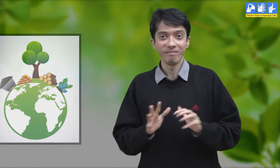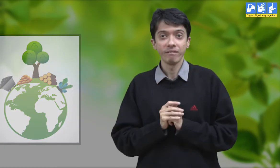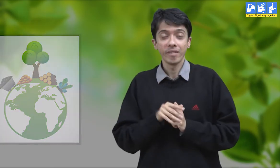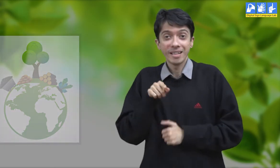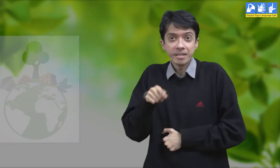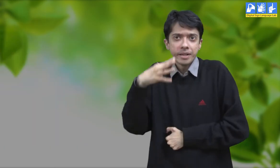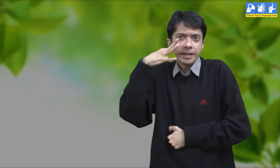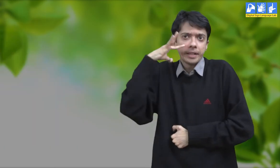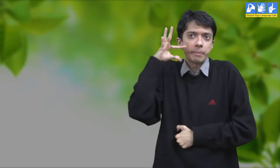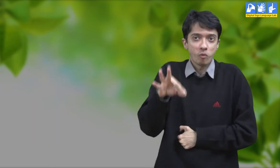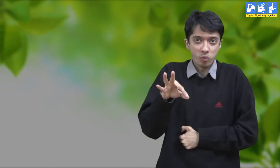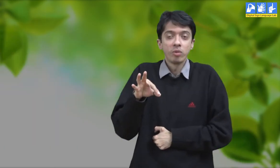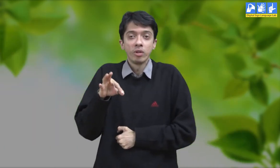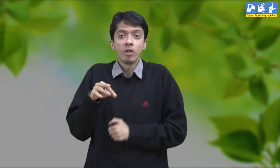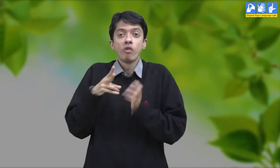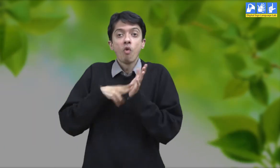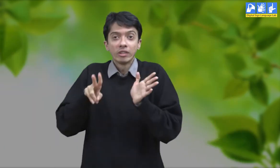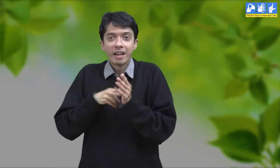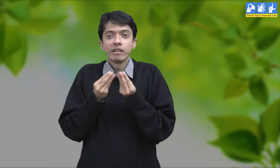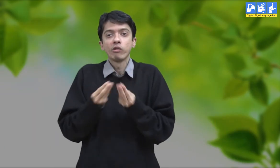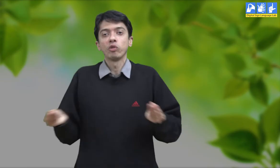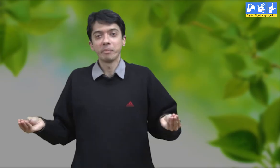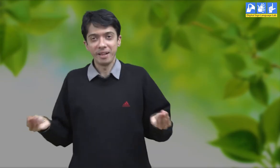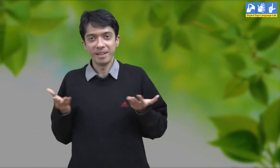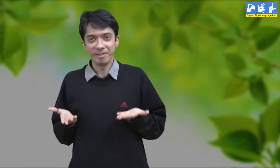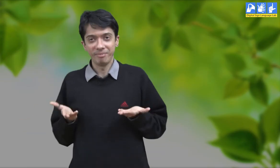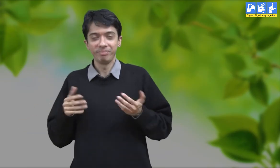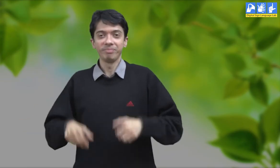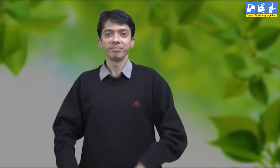then we will face many challenges because they are very essential for life.